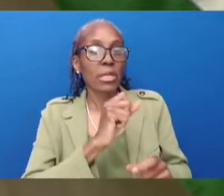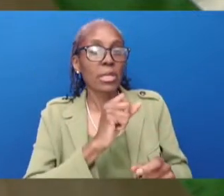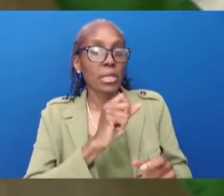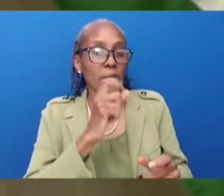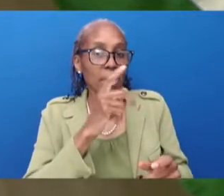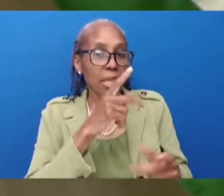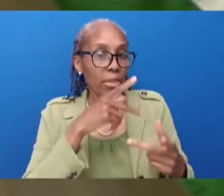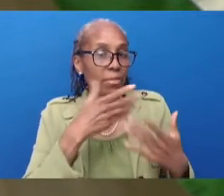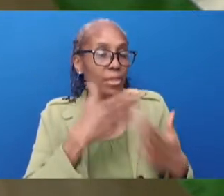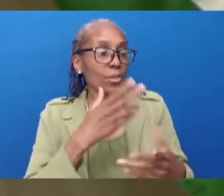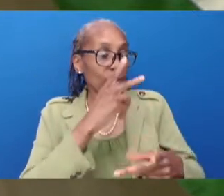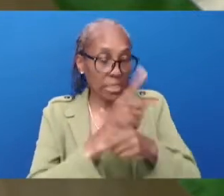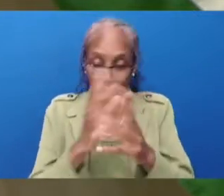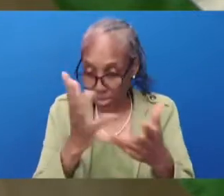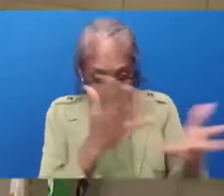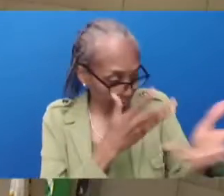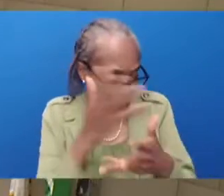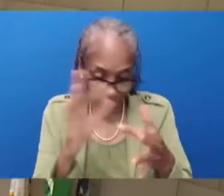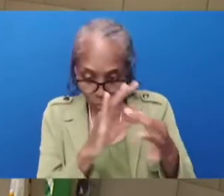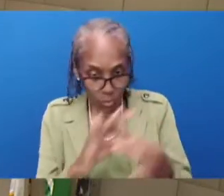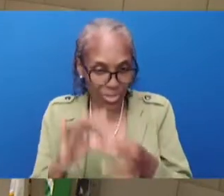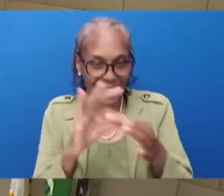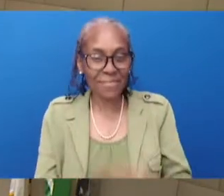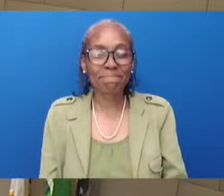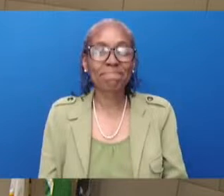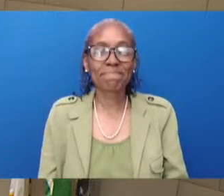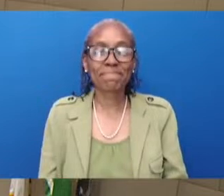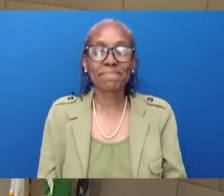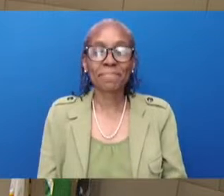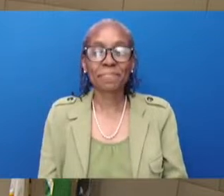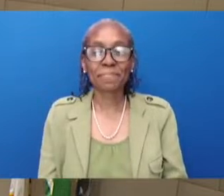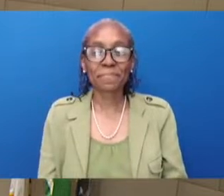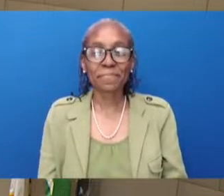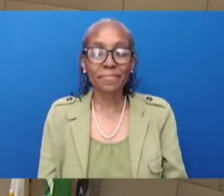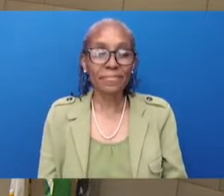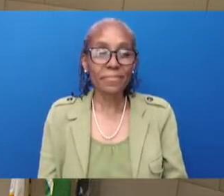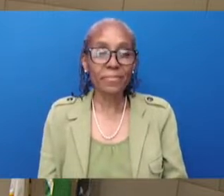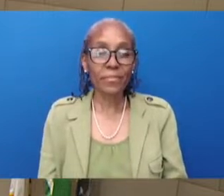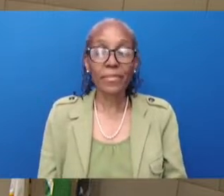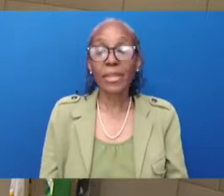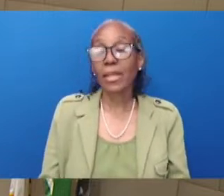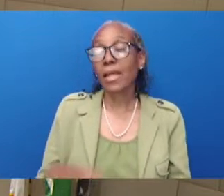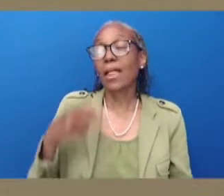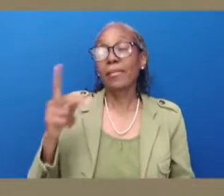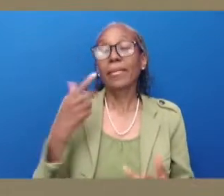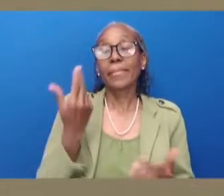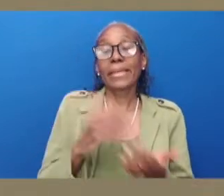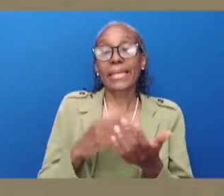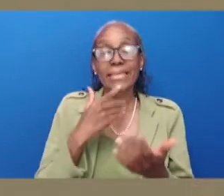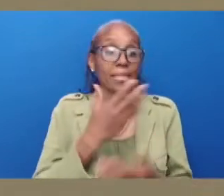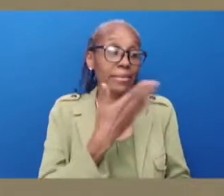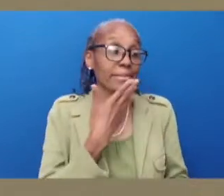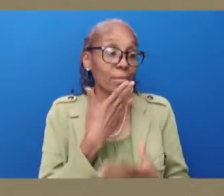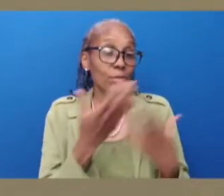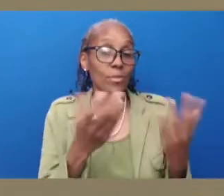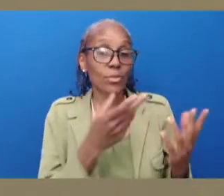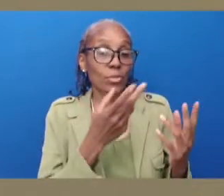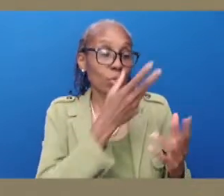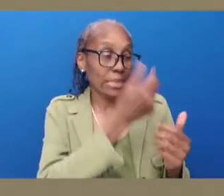YOUR PLATES, THANK YOU FOR YOUR